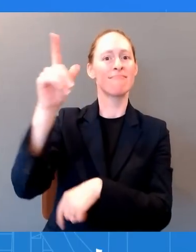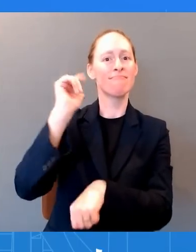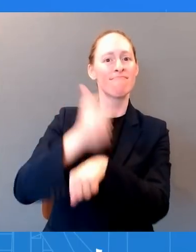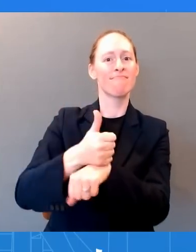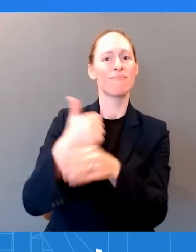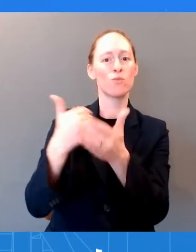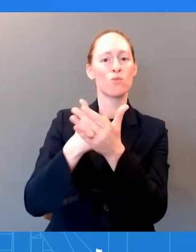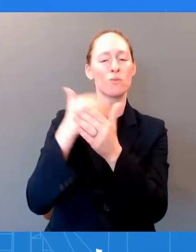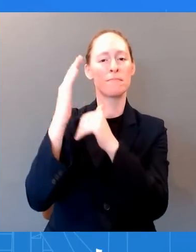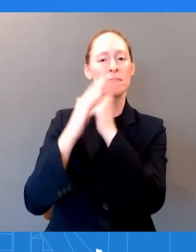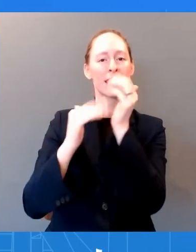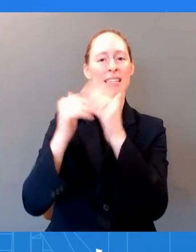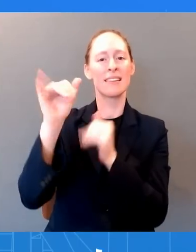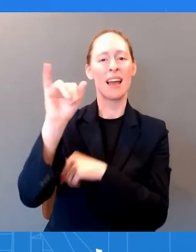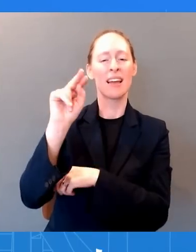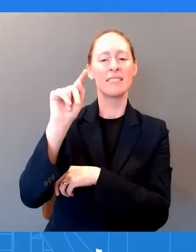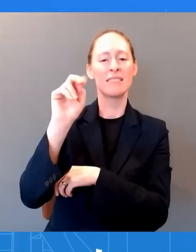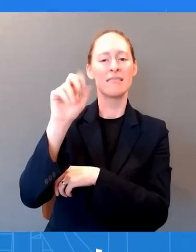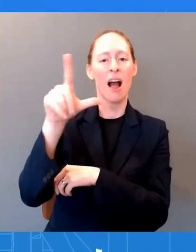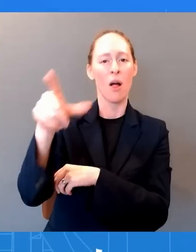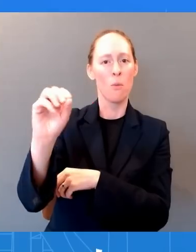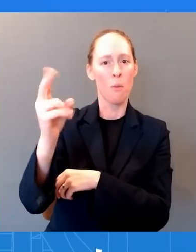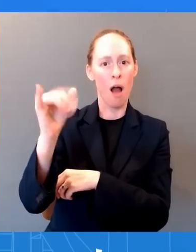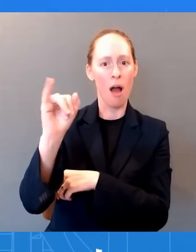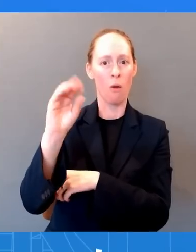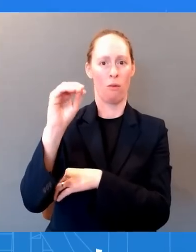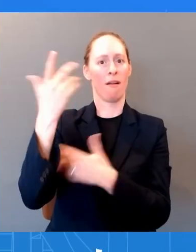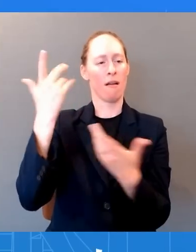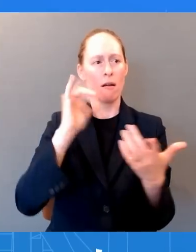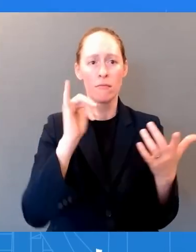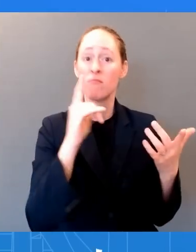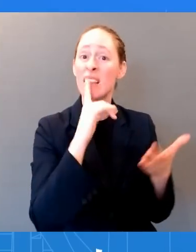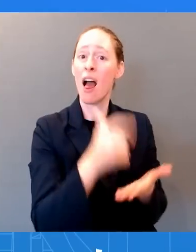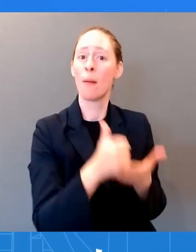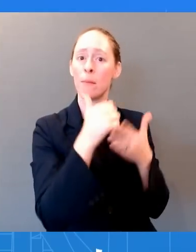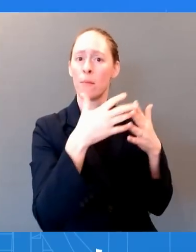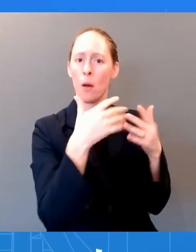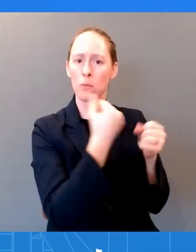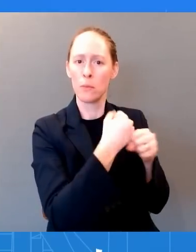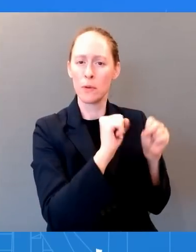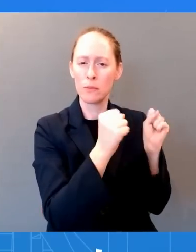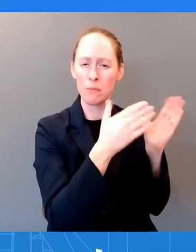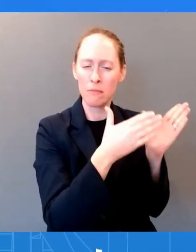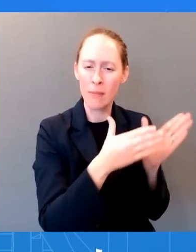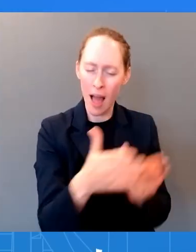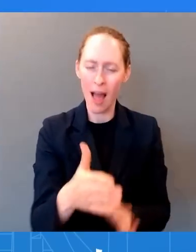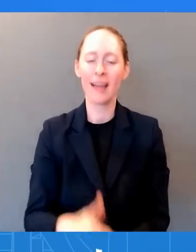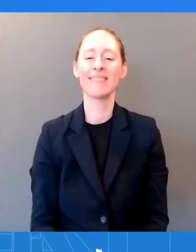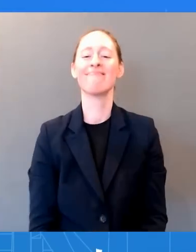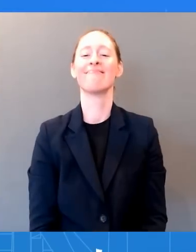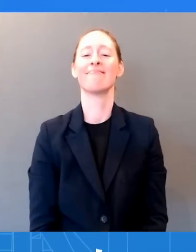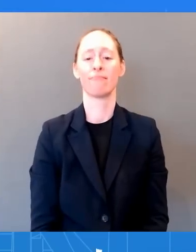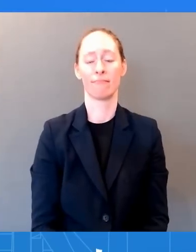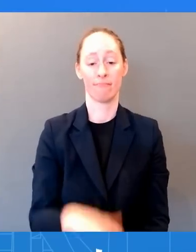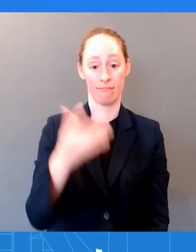and make communities safer while in Pennsylvania, which is happening tomorrow, and highlight the American Rescue Plan along the way.